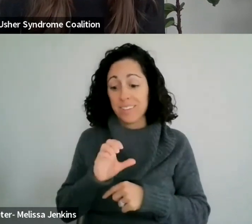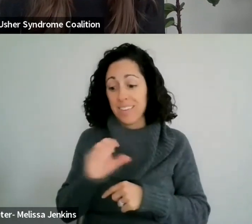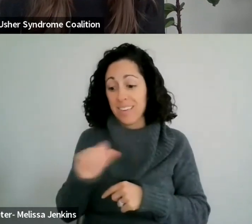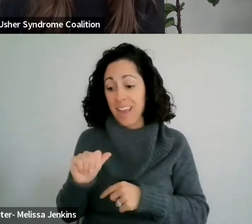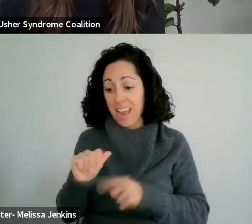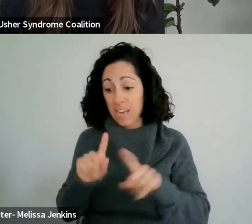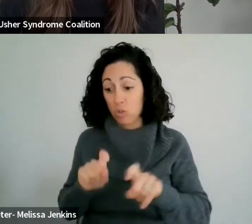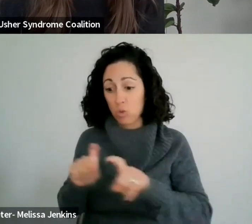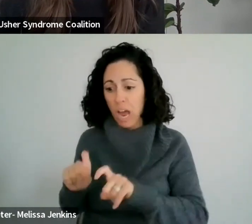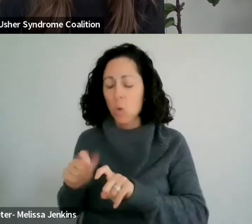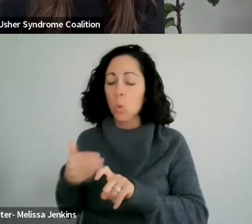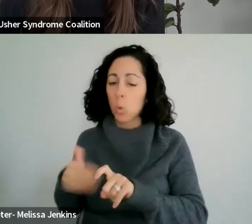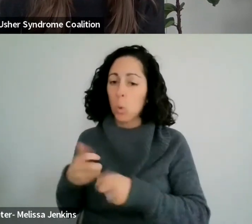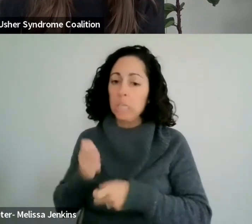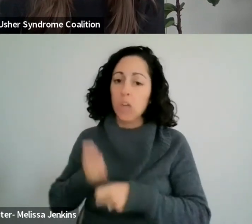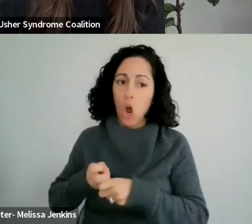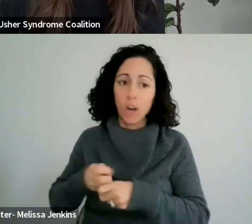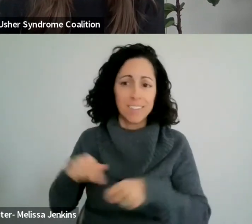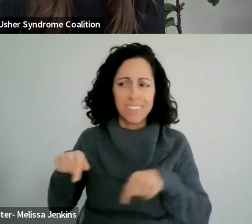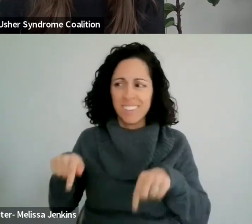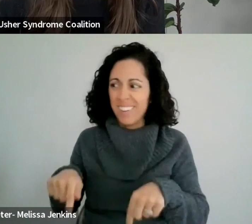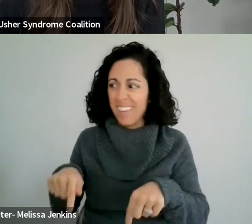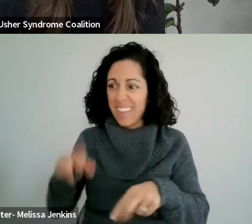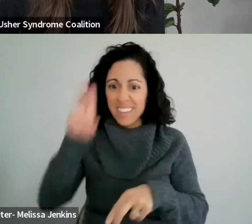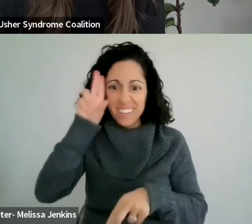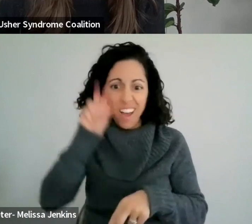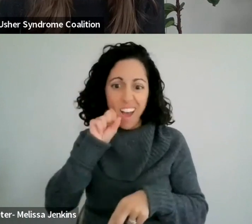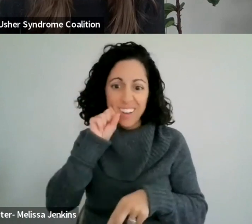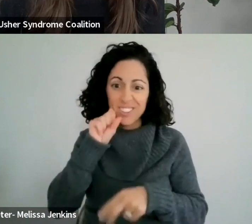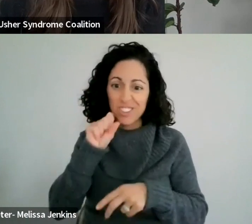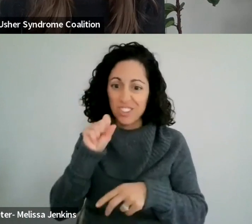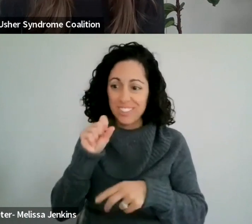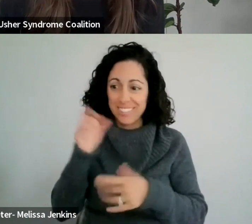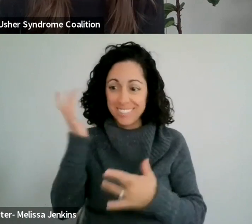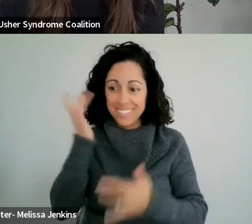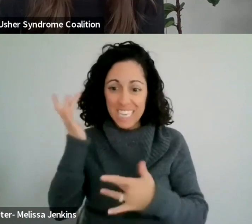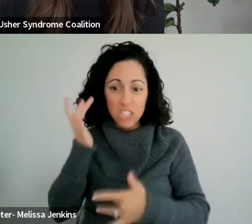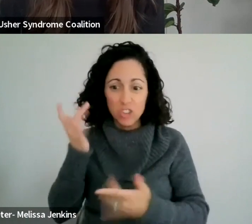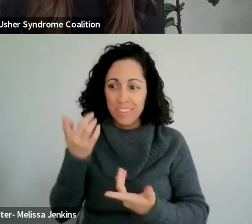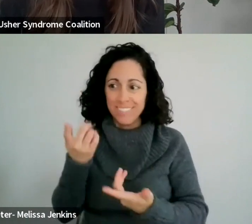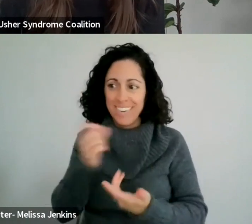This isn't heart disease or anything like that. And so your enthusiasm and your motivation